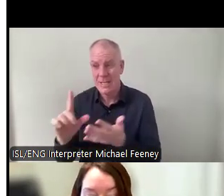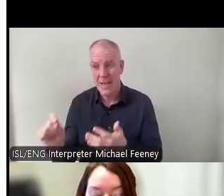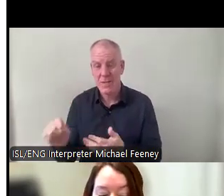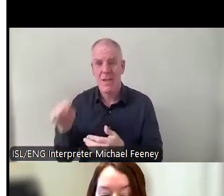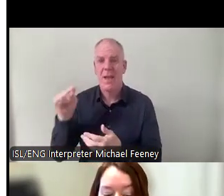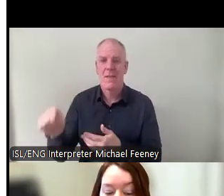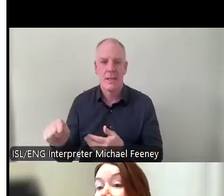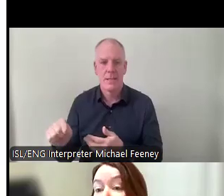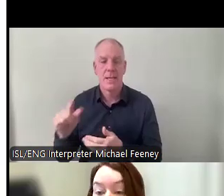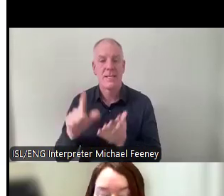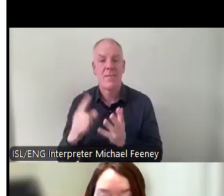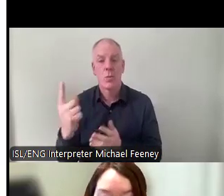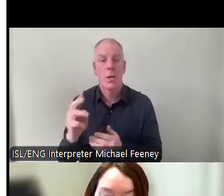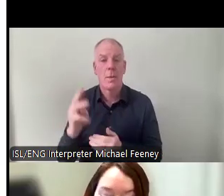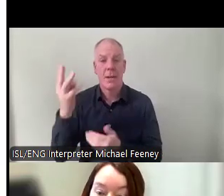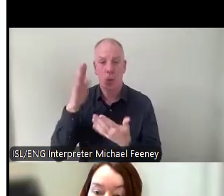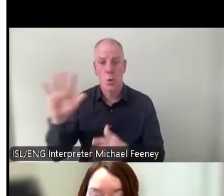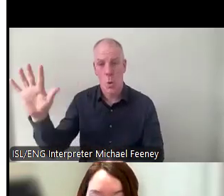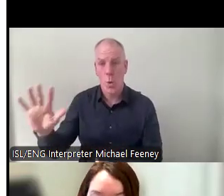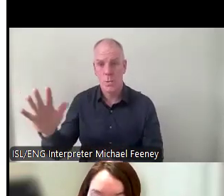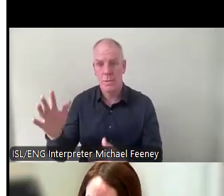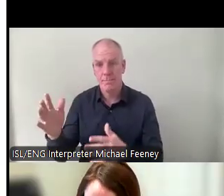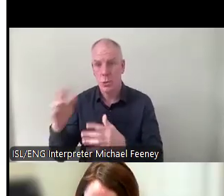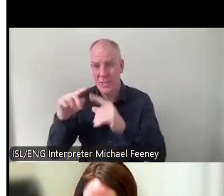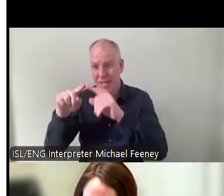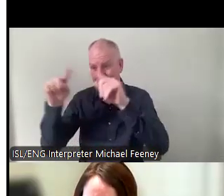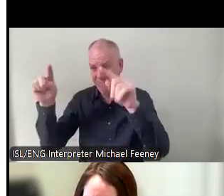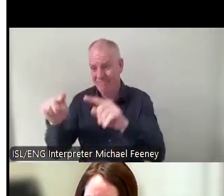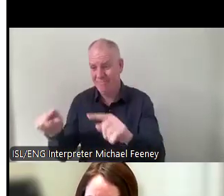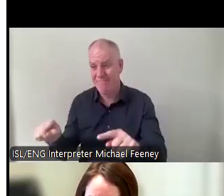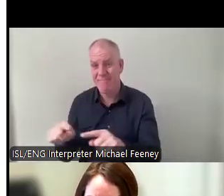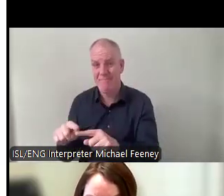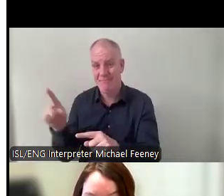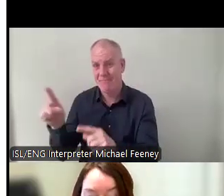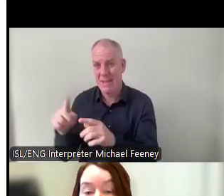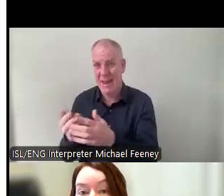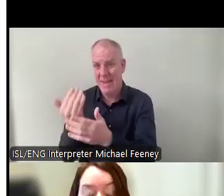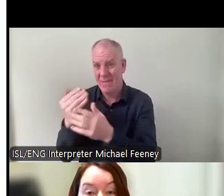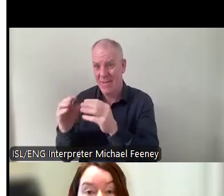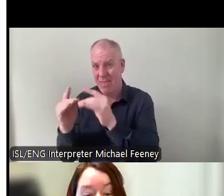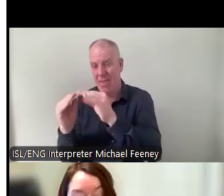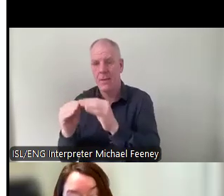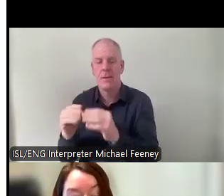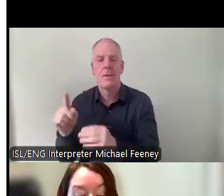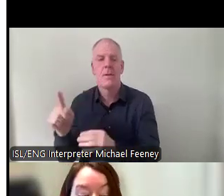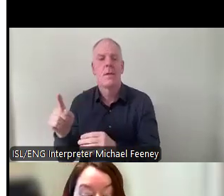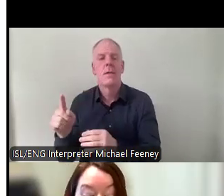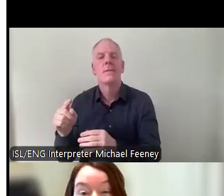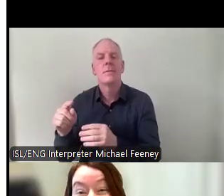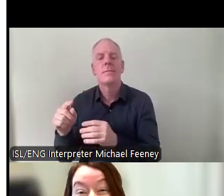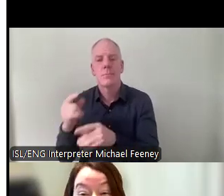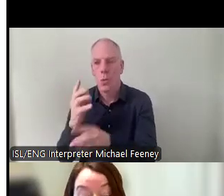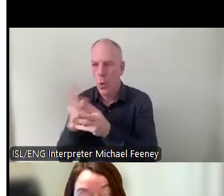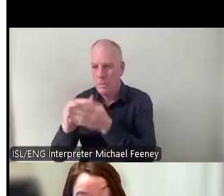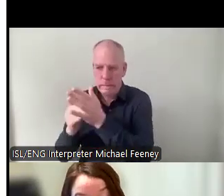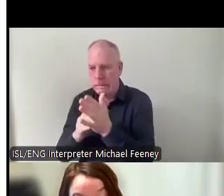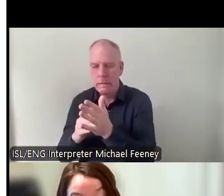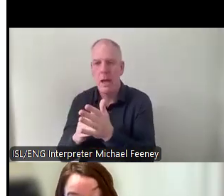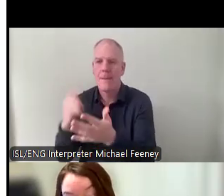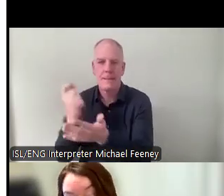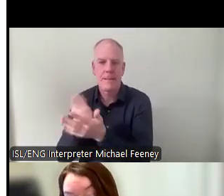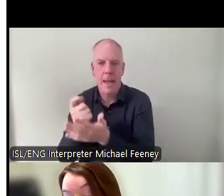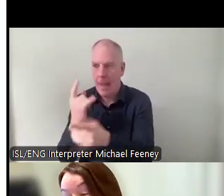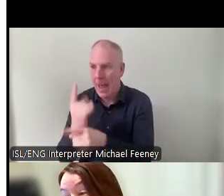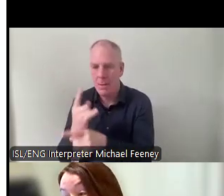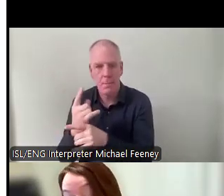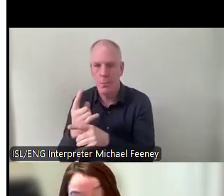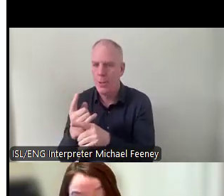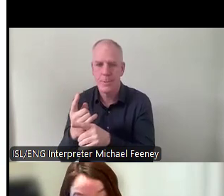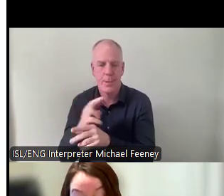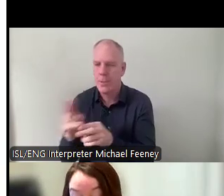image on the right shows extensive lifting and flaking. While consolidation was carried out at the time, its effects were short lived. And when I assessed the